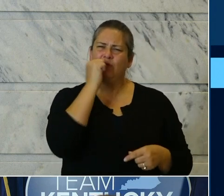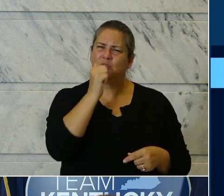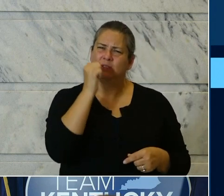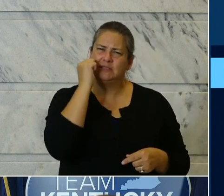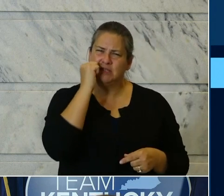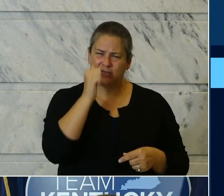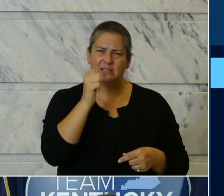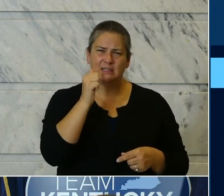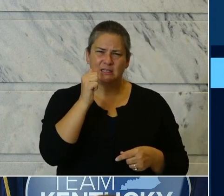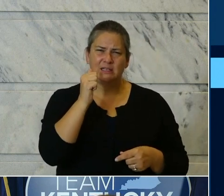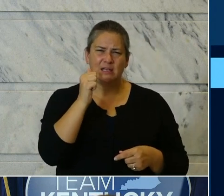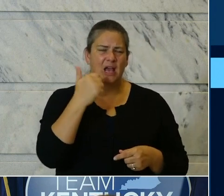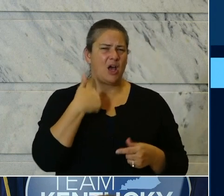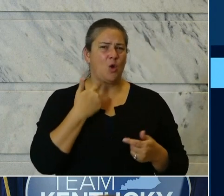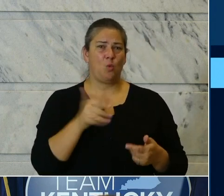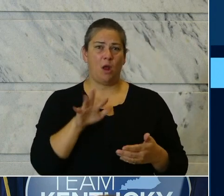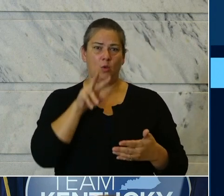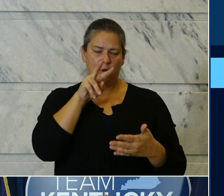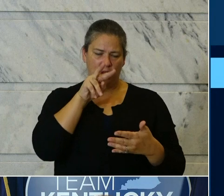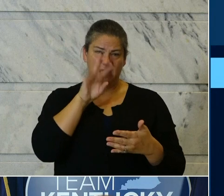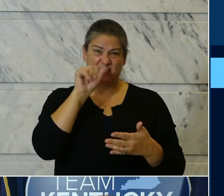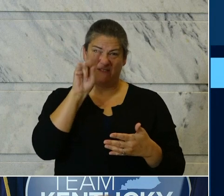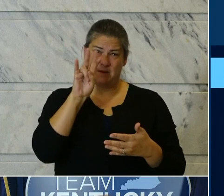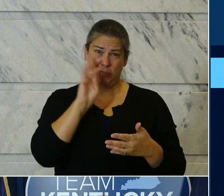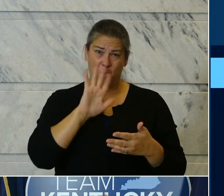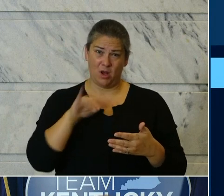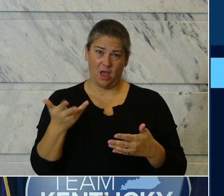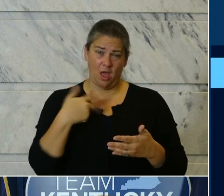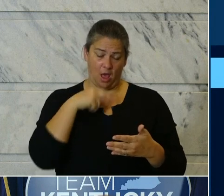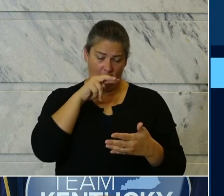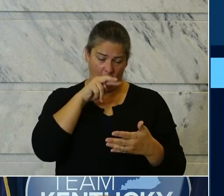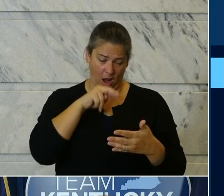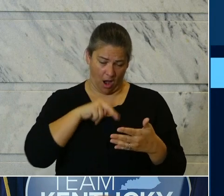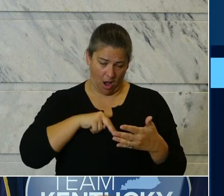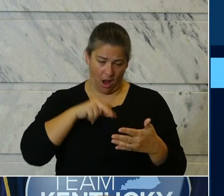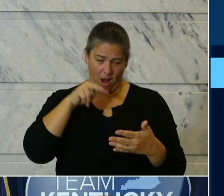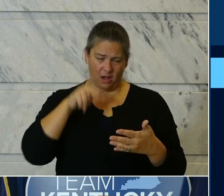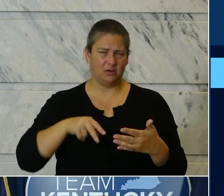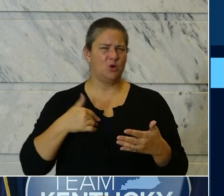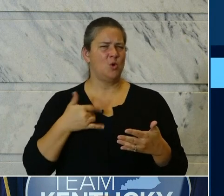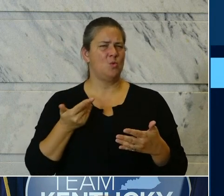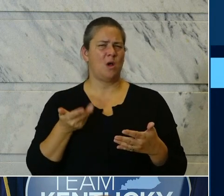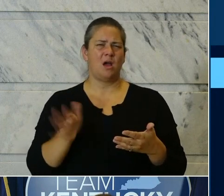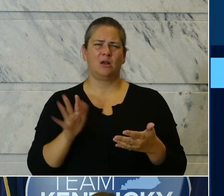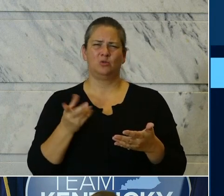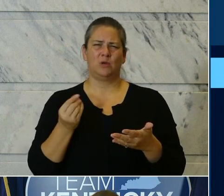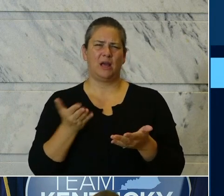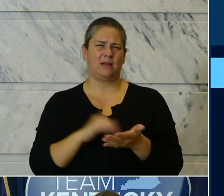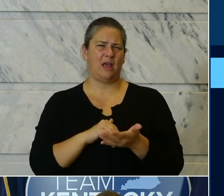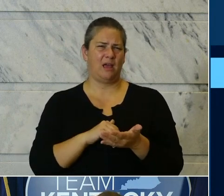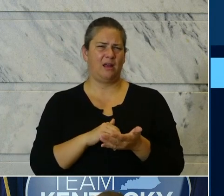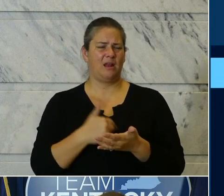EVERY DAY. IN ORDER READ ALL